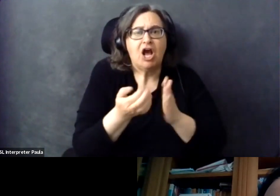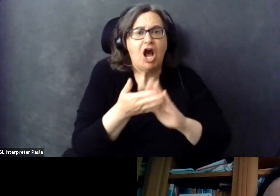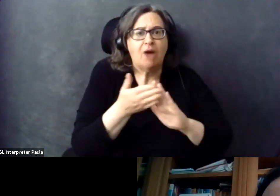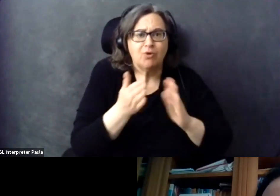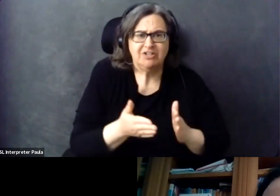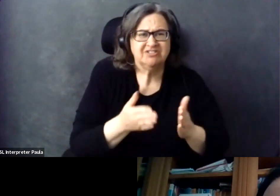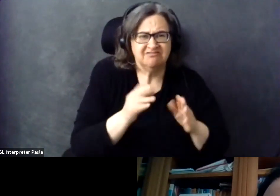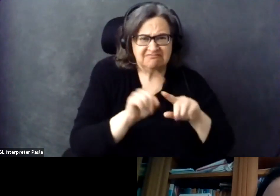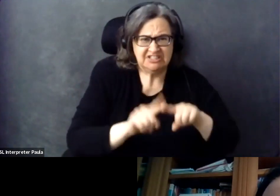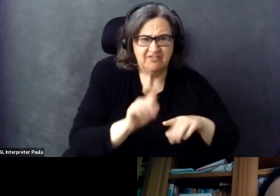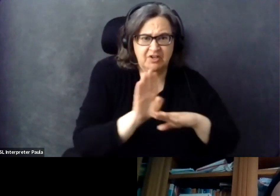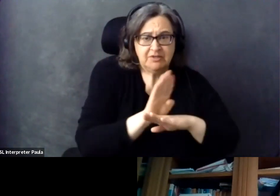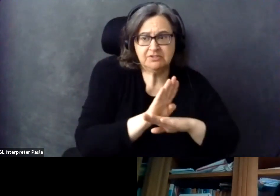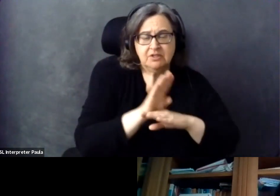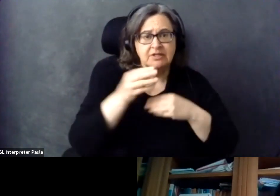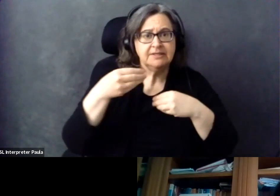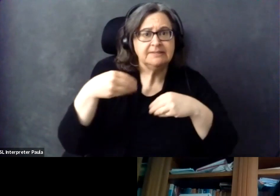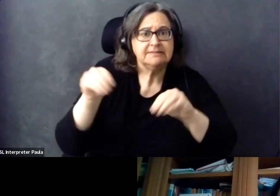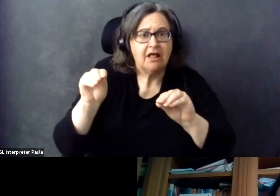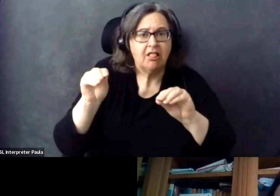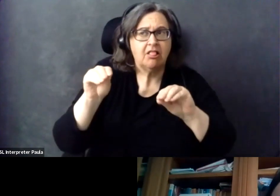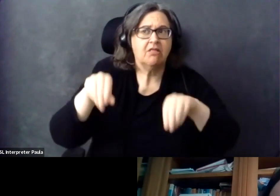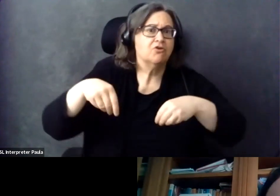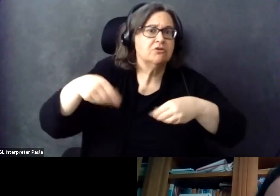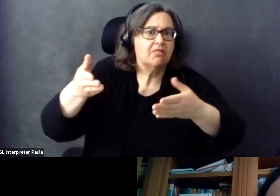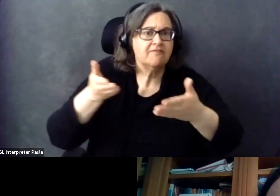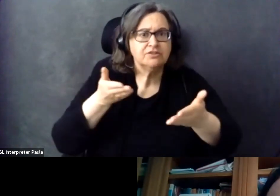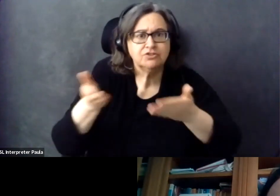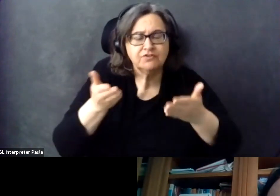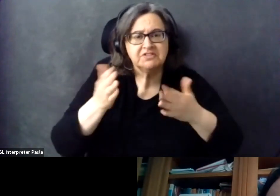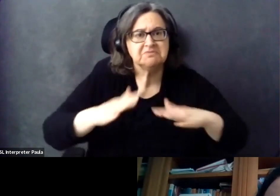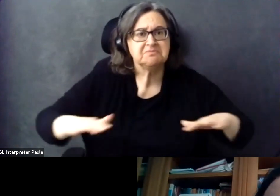s publications for economic operator